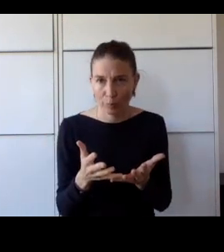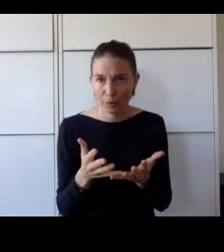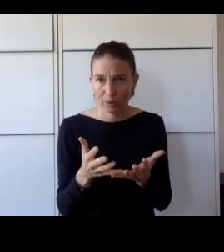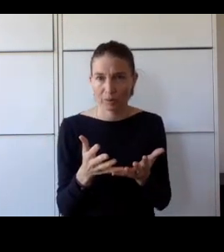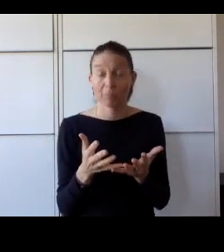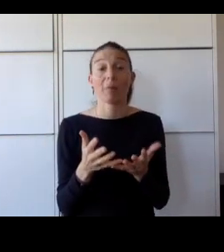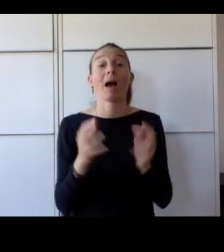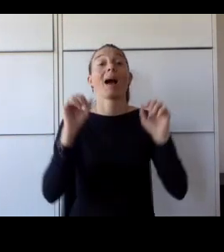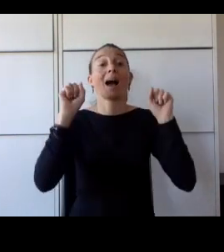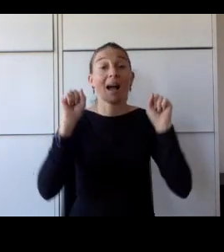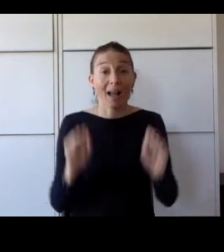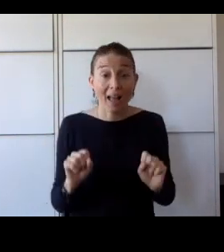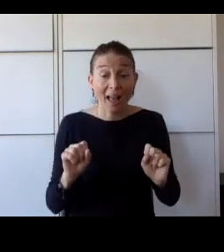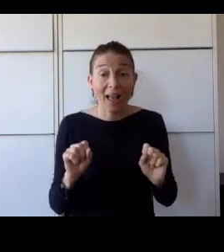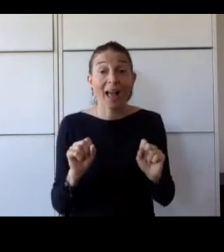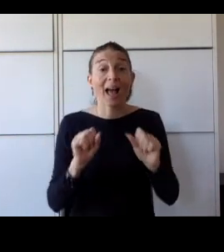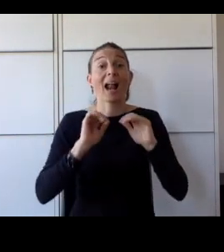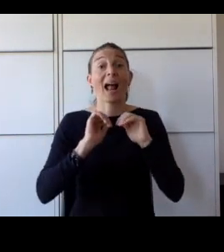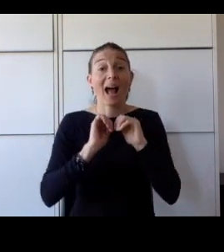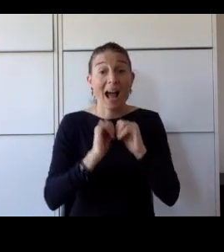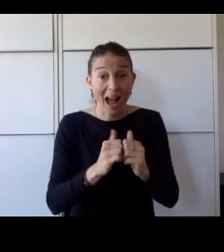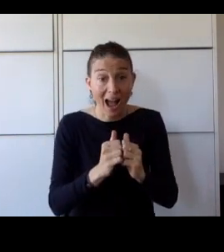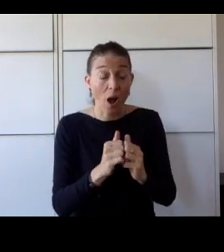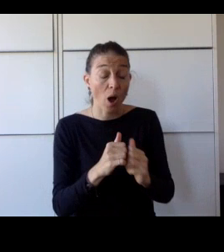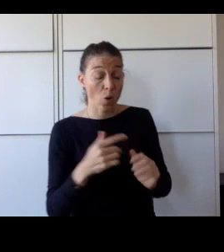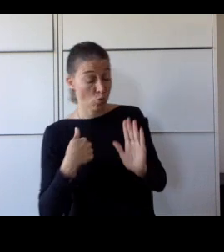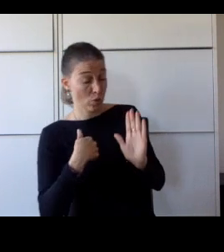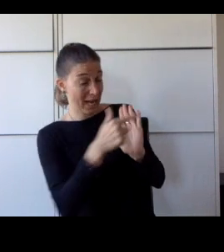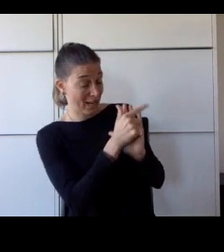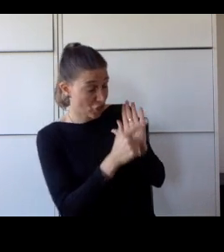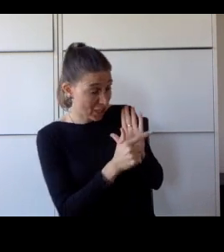if we aligned our legislation as we are doing in Europe